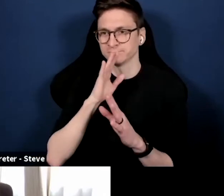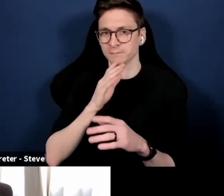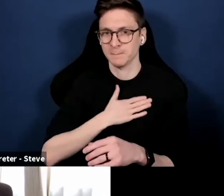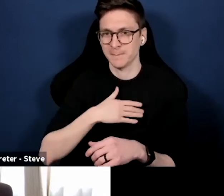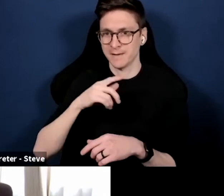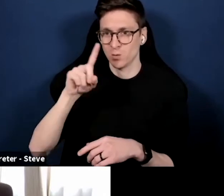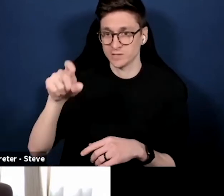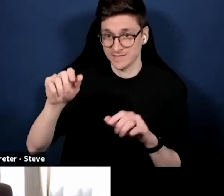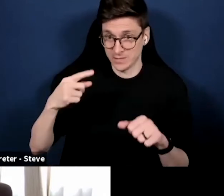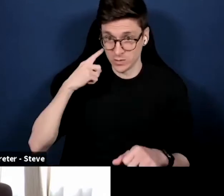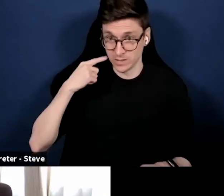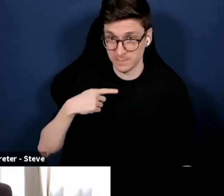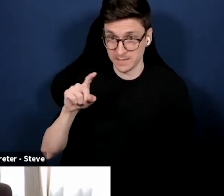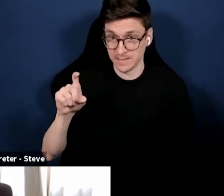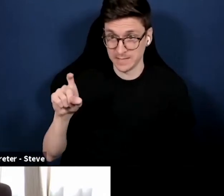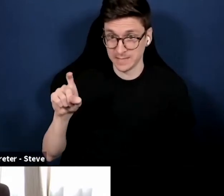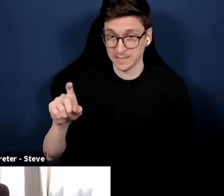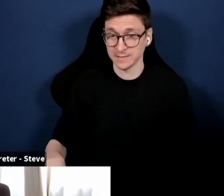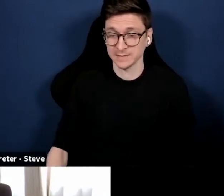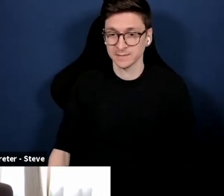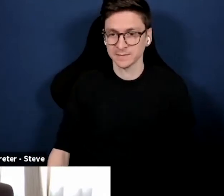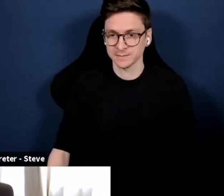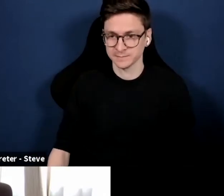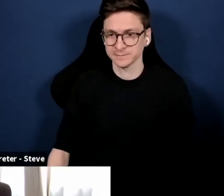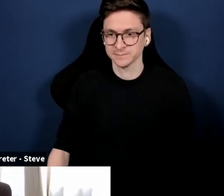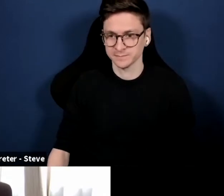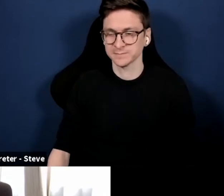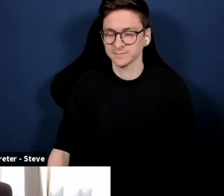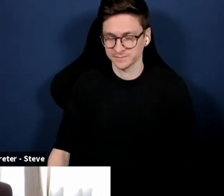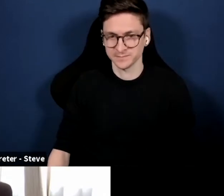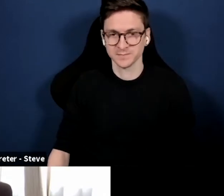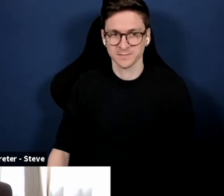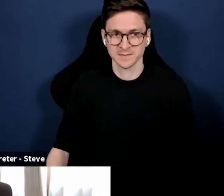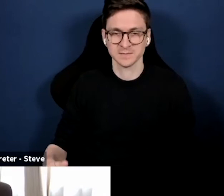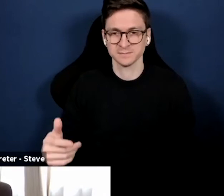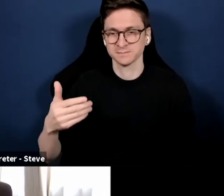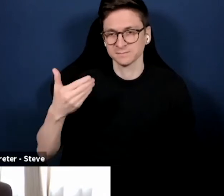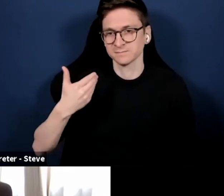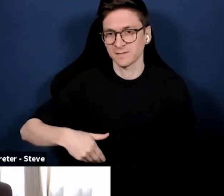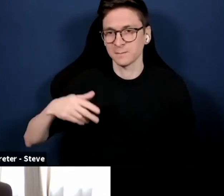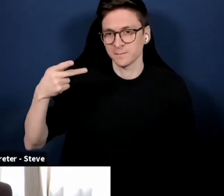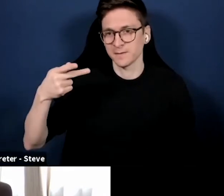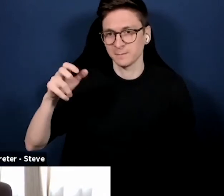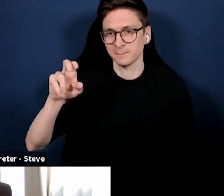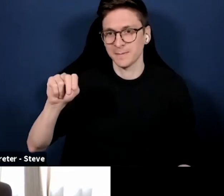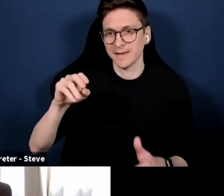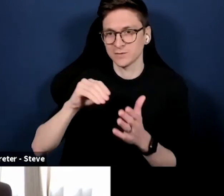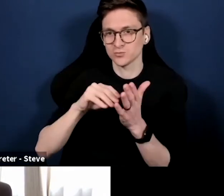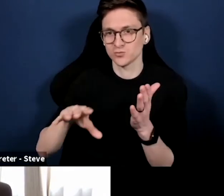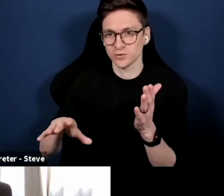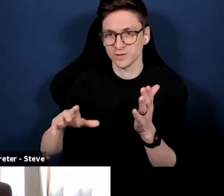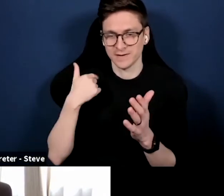yes you can go ahead lauren i am a penn student and we have studied some of your work in our